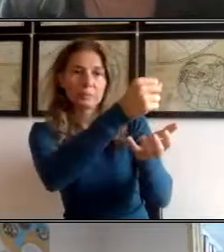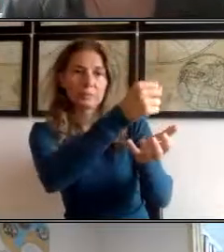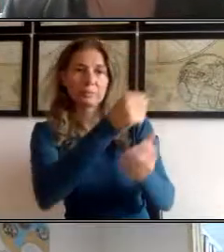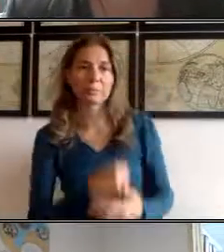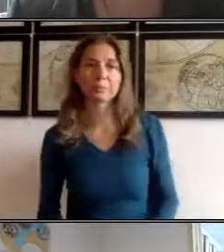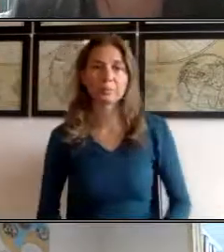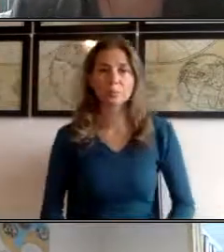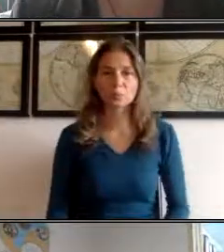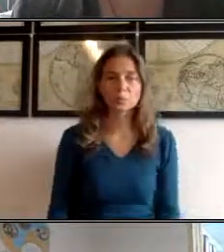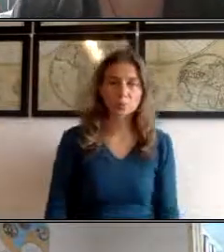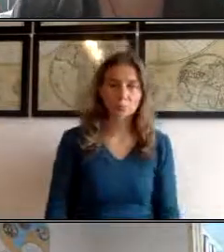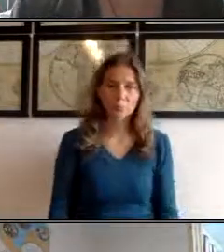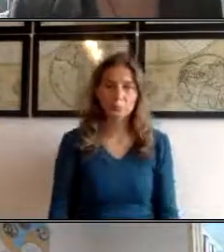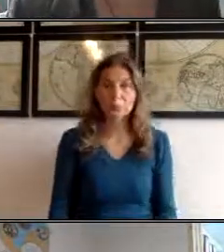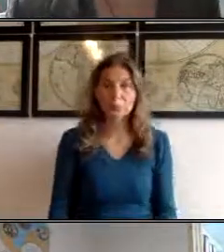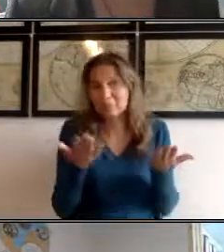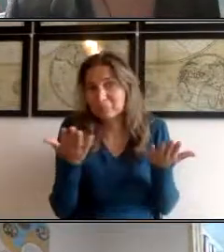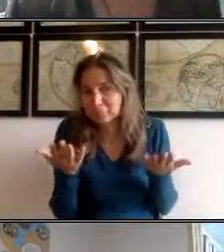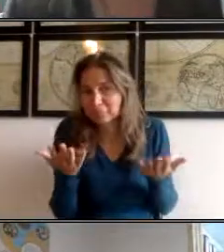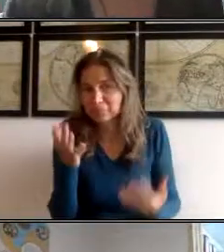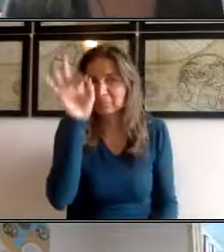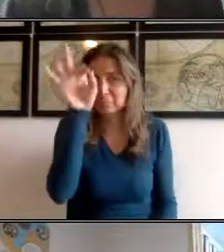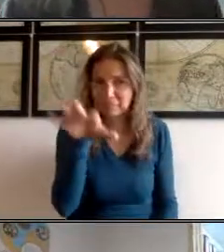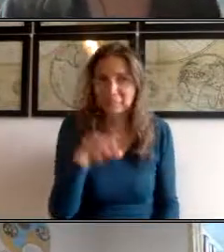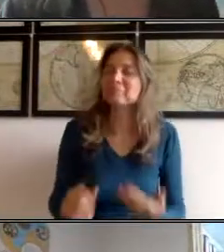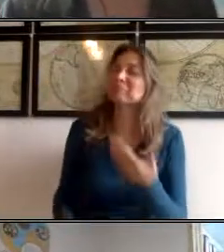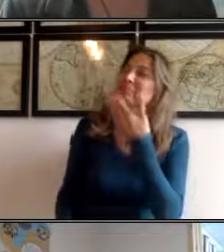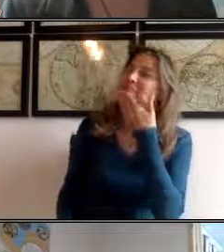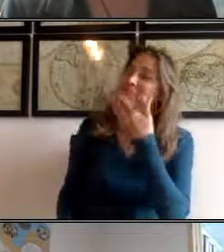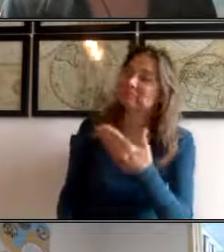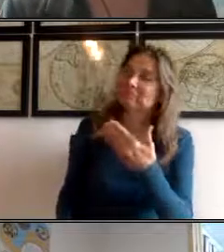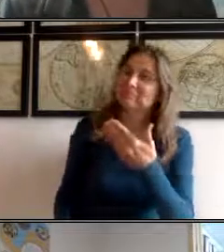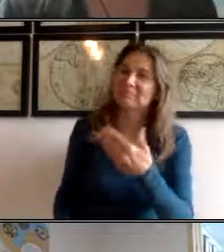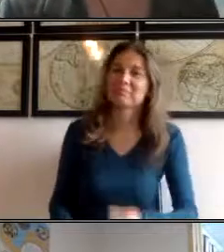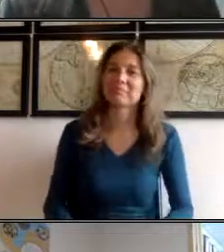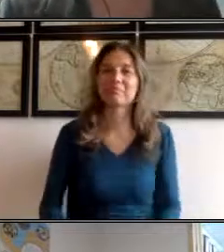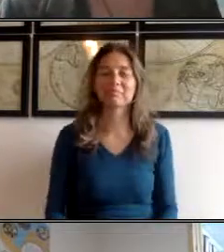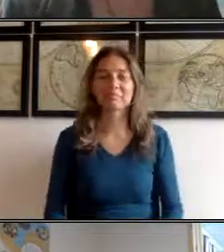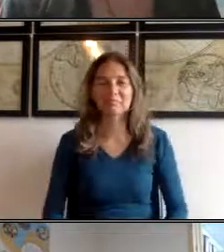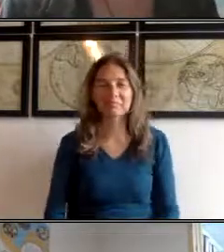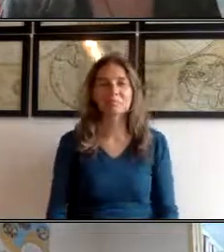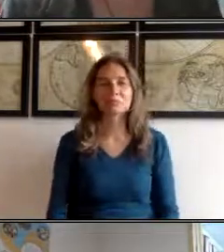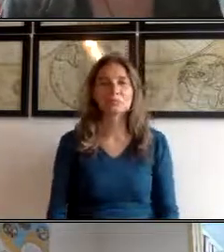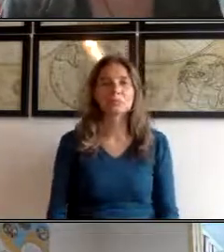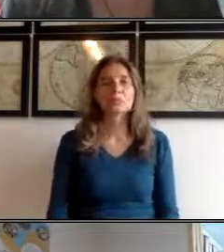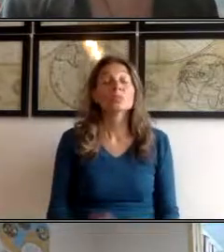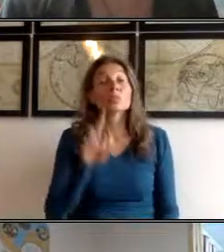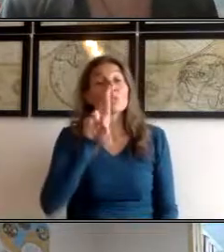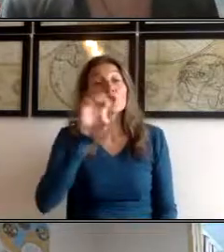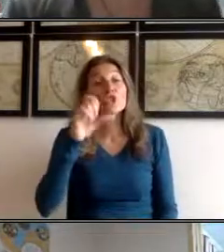Thank you very much. Charlotte. Regina, did you have anything to say